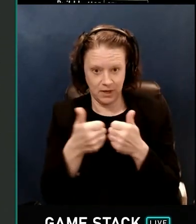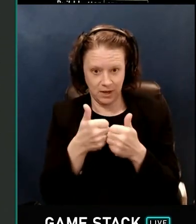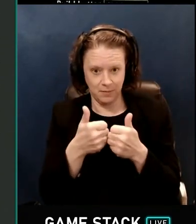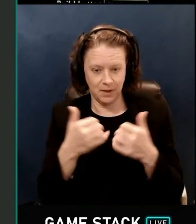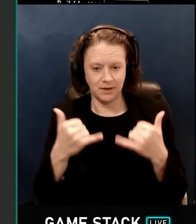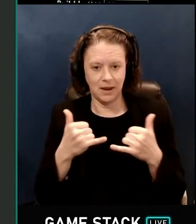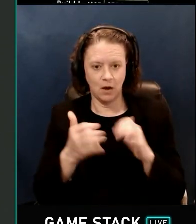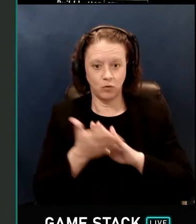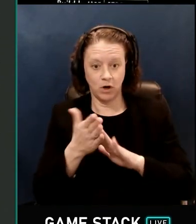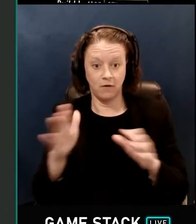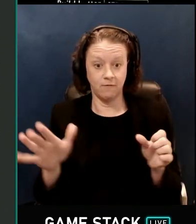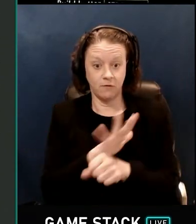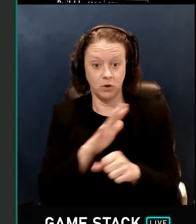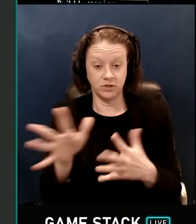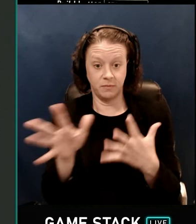but still with artificial latency.